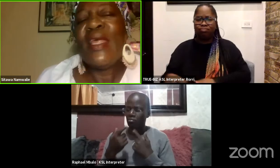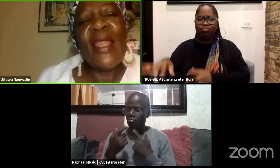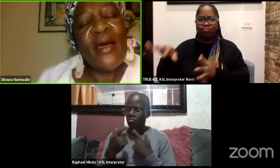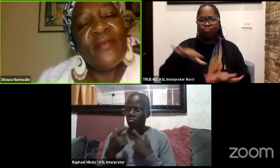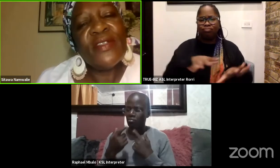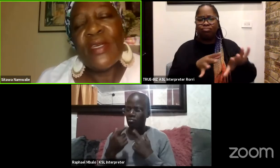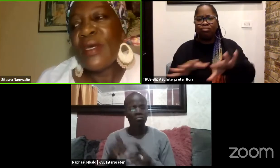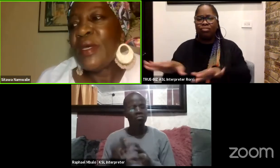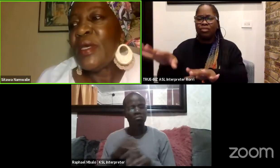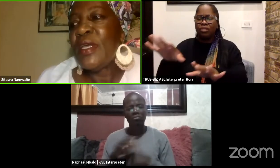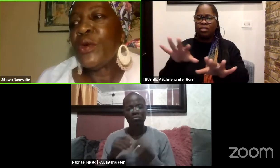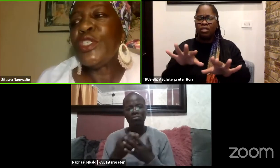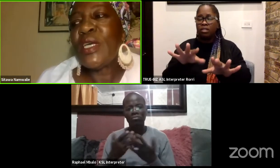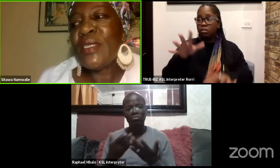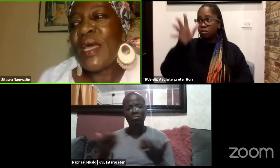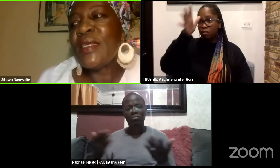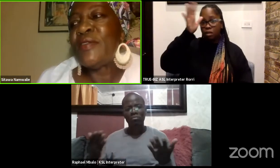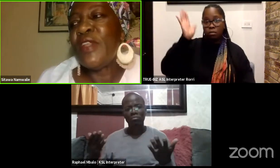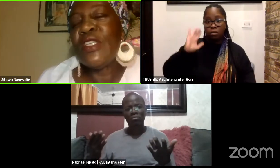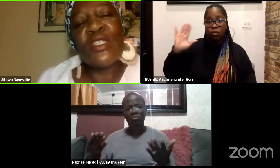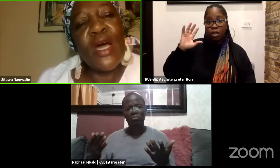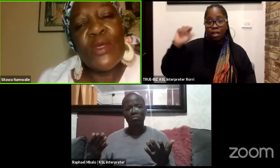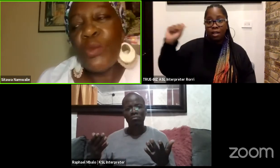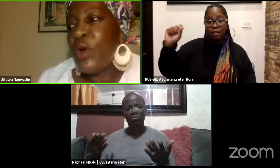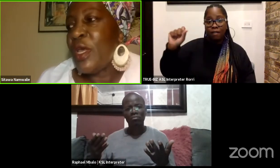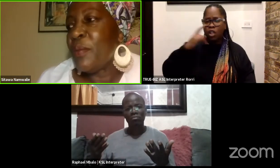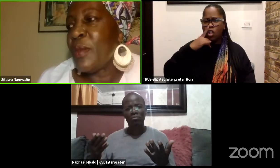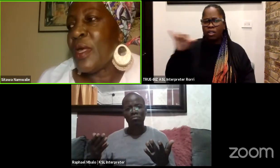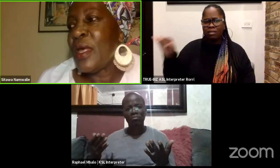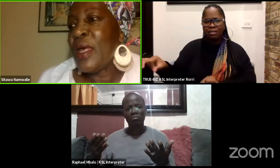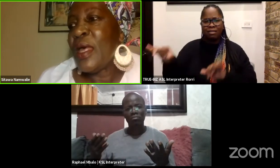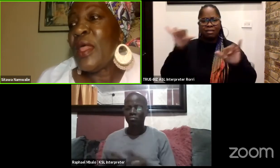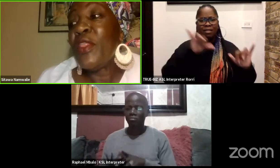When he left he looked just like these villagers come to mourn him.